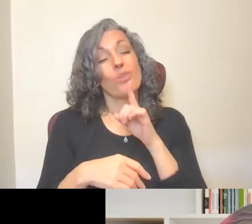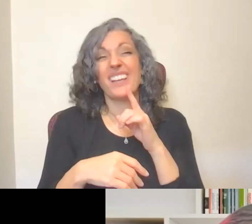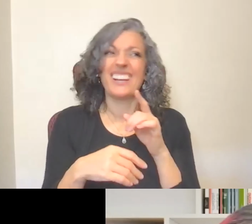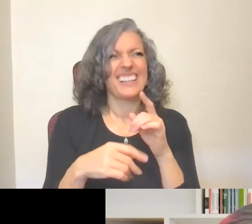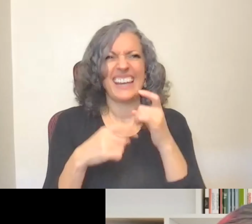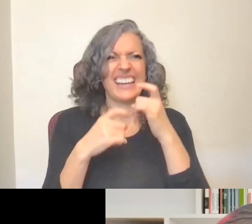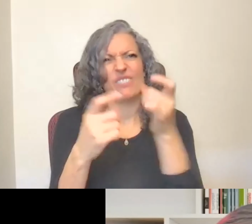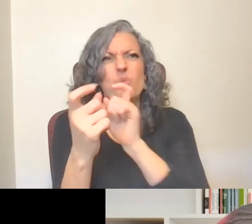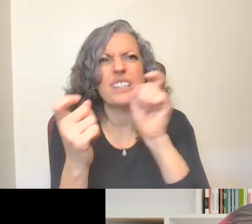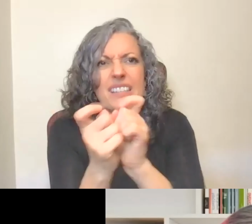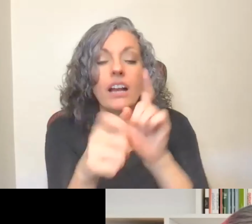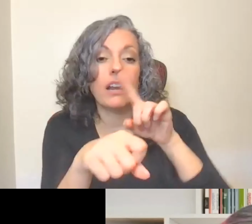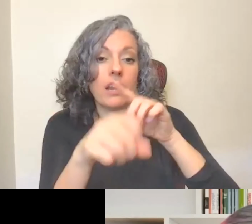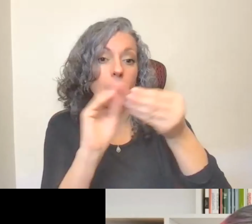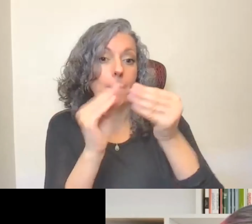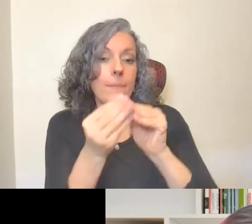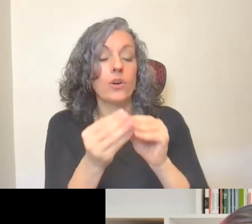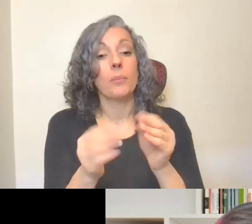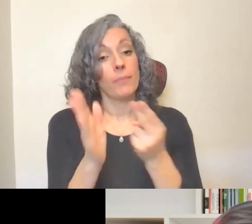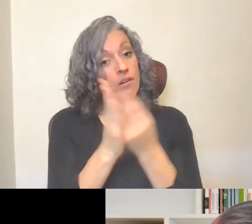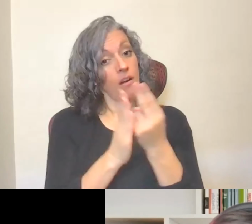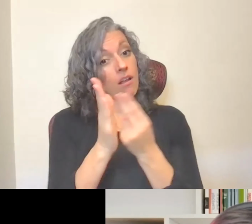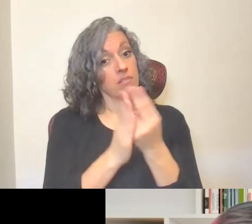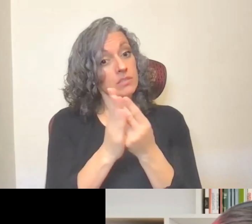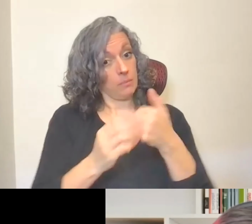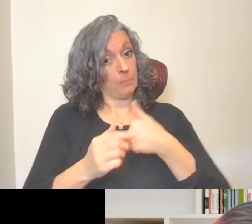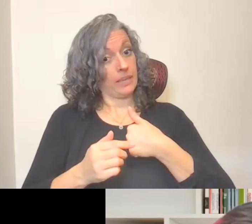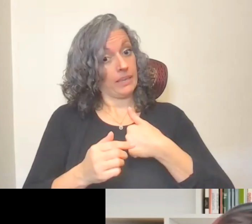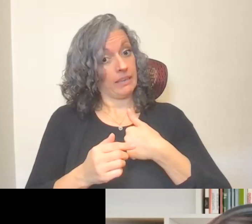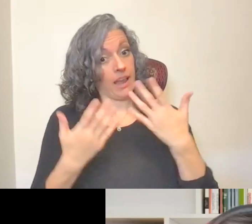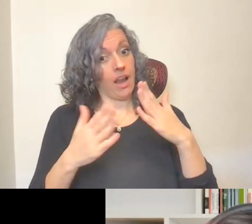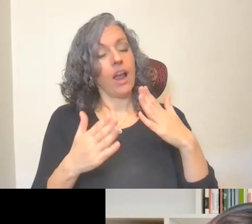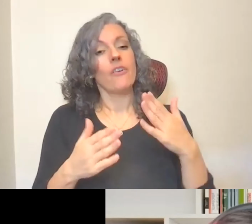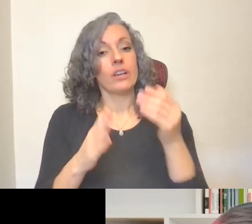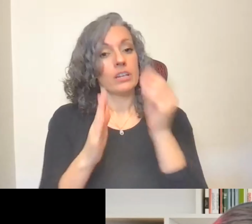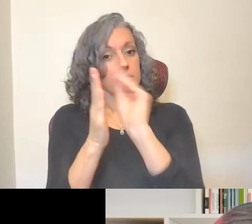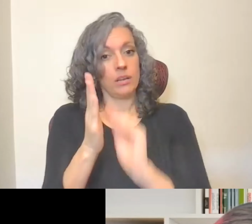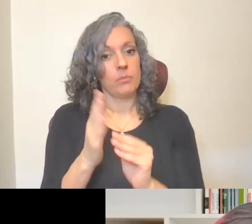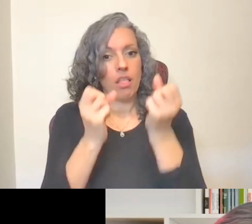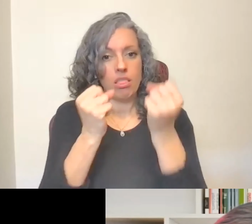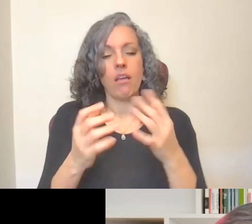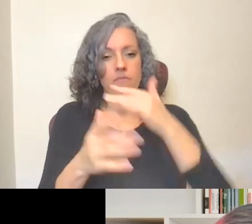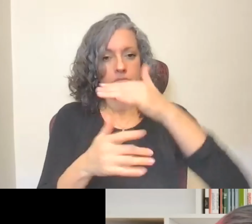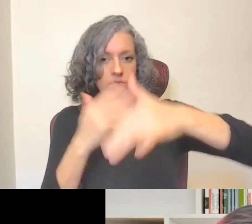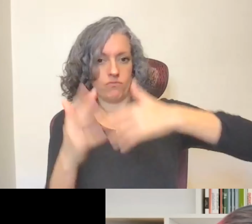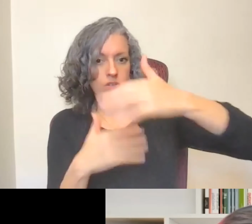but for me honestly since I'm already documenting a lot of interactions, the accessibility part,